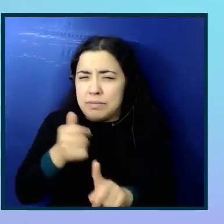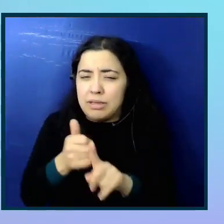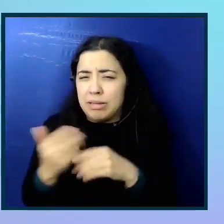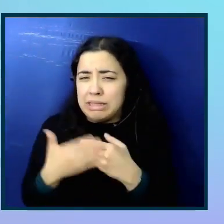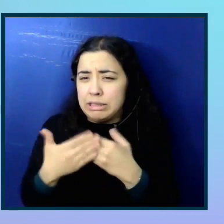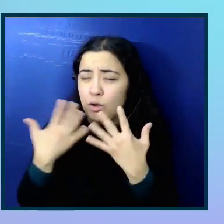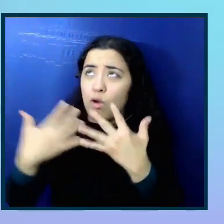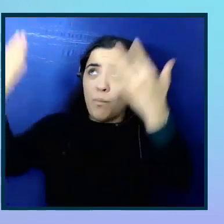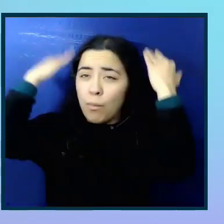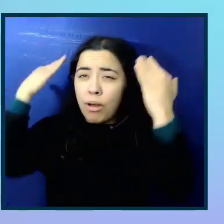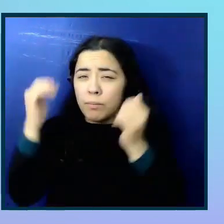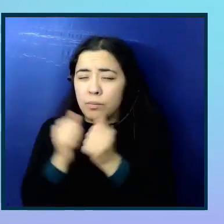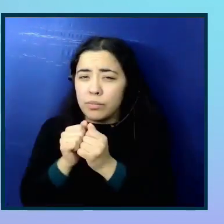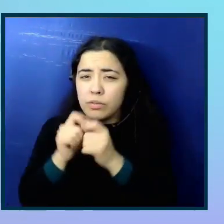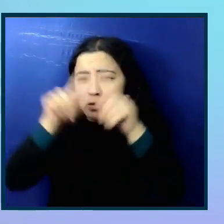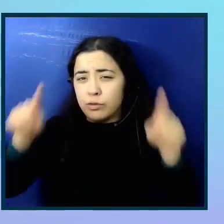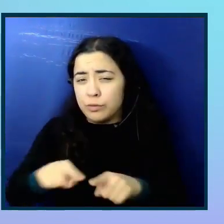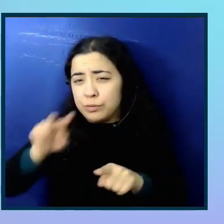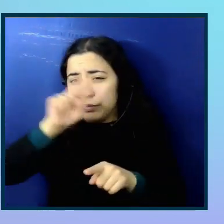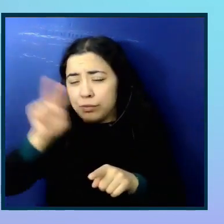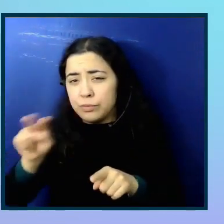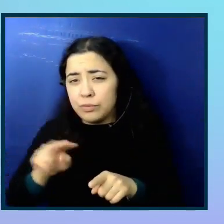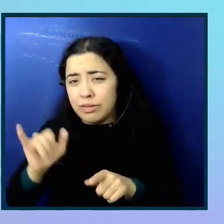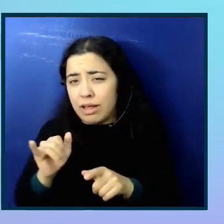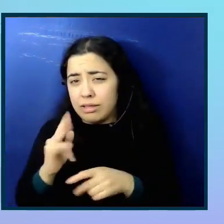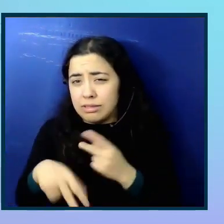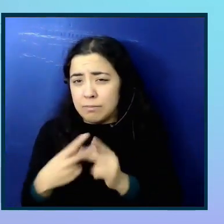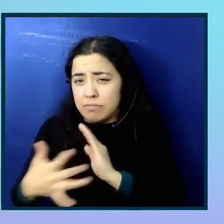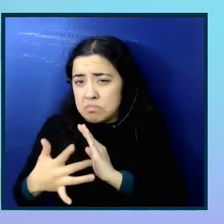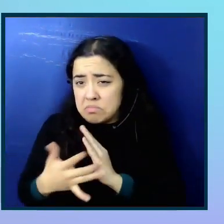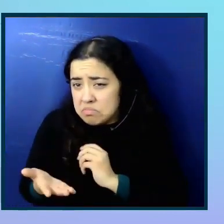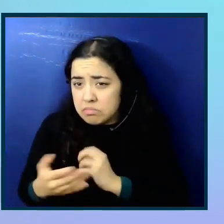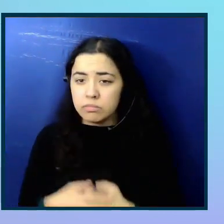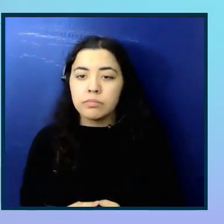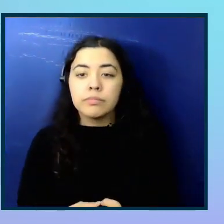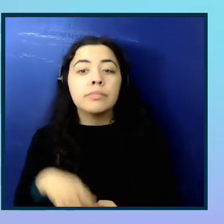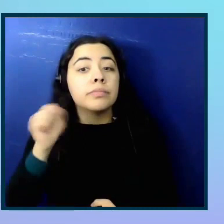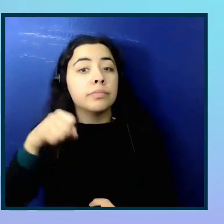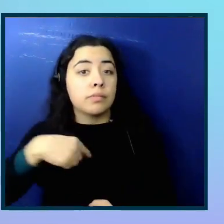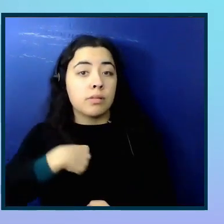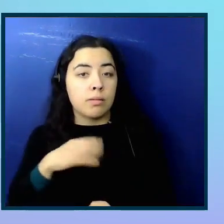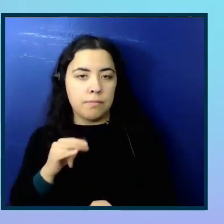particularly around screen reader use? Yeah, absolutely. So I am familiar with screen readers.